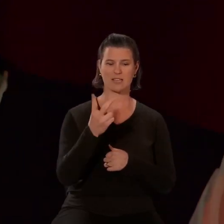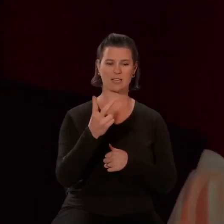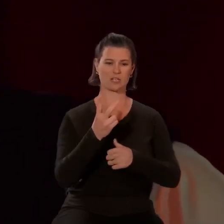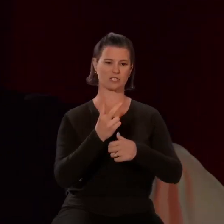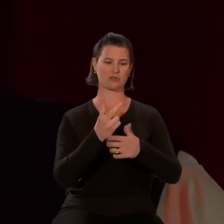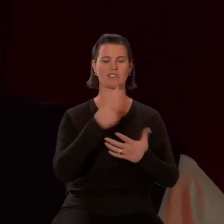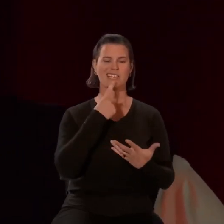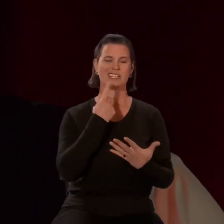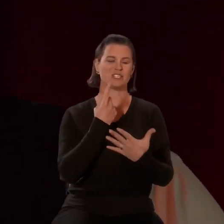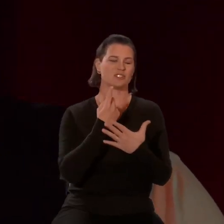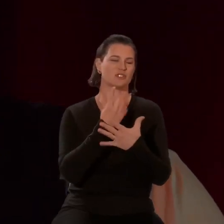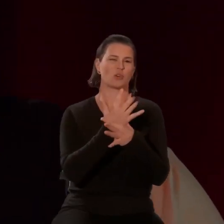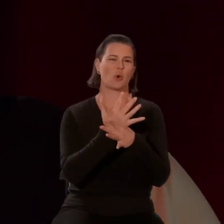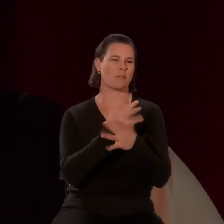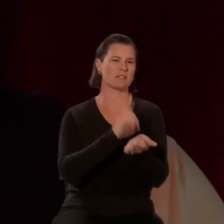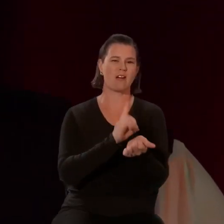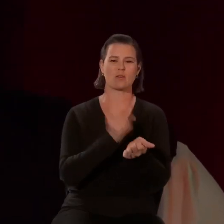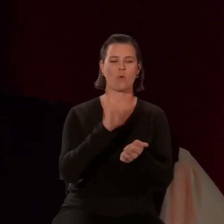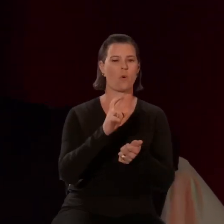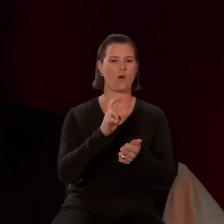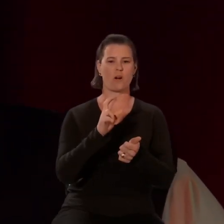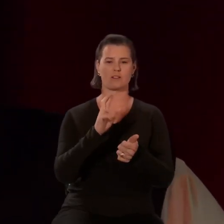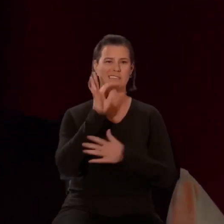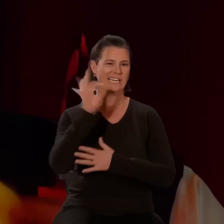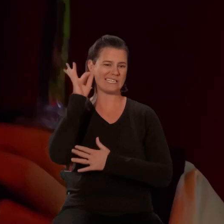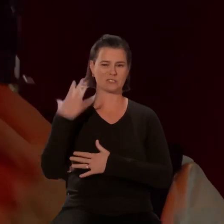or long-dead Injun Chief, or even some wizard bewitched the place.